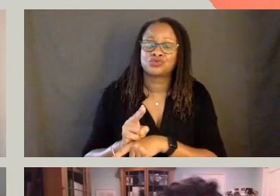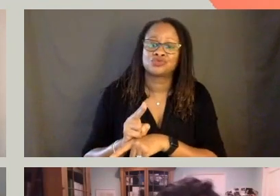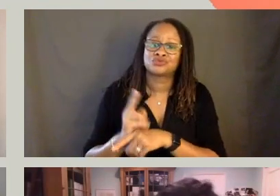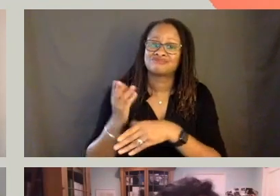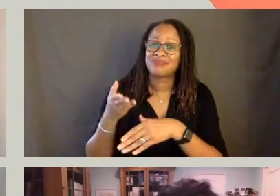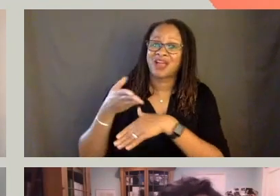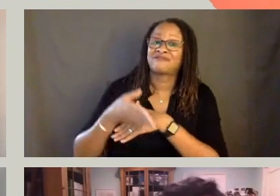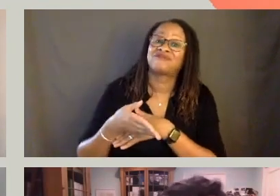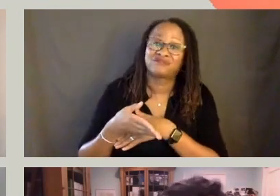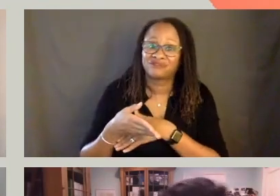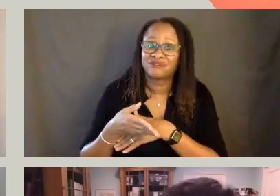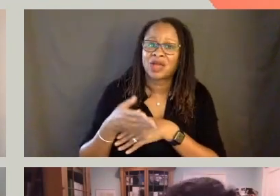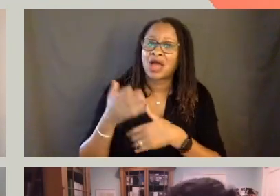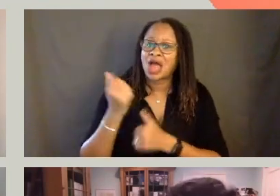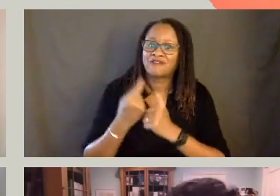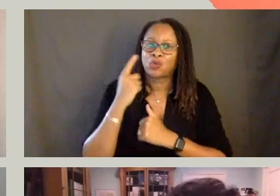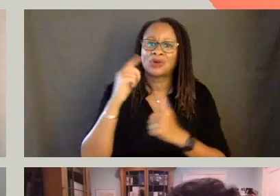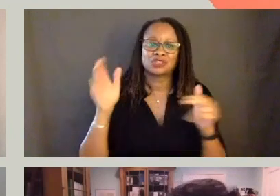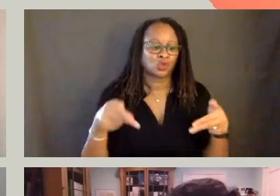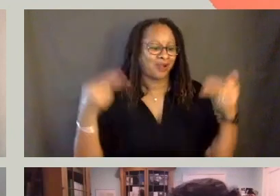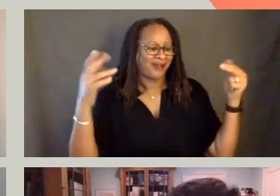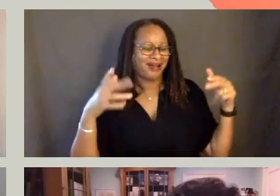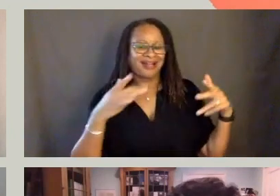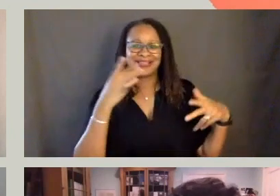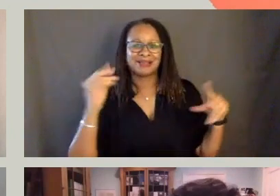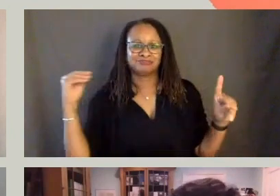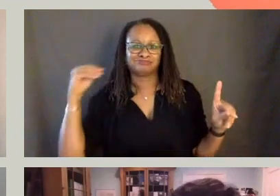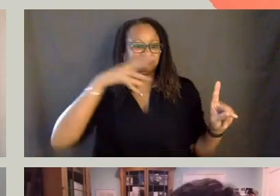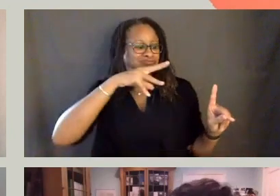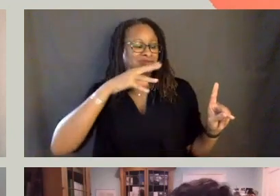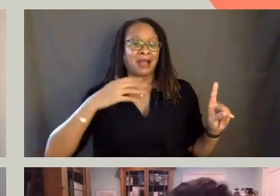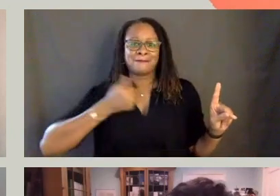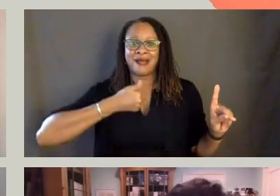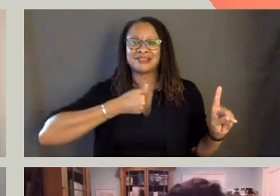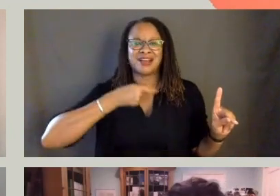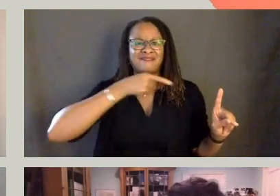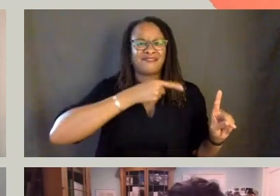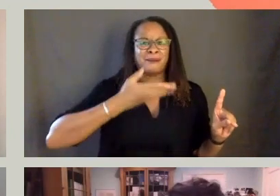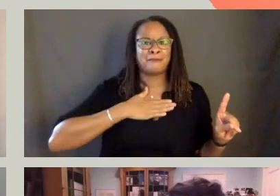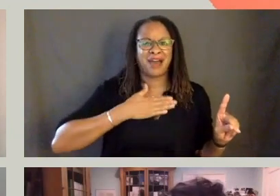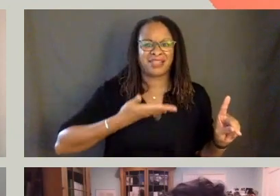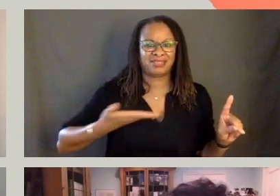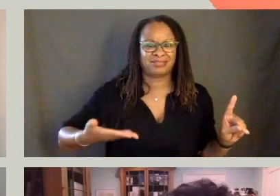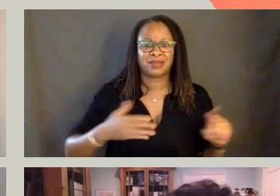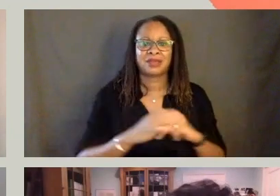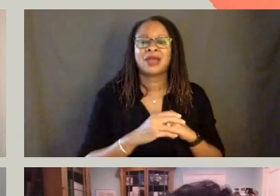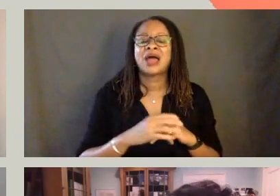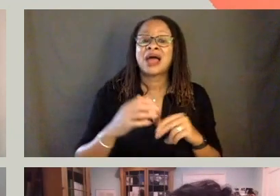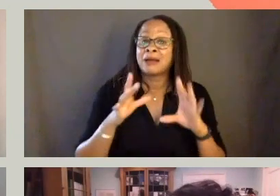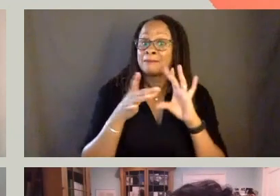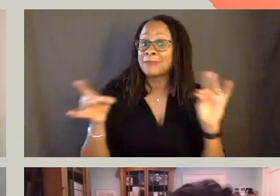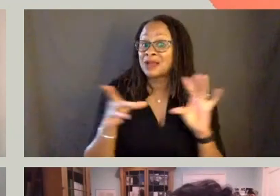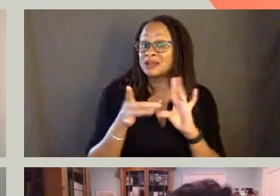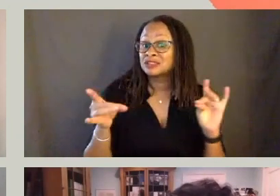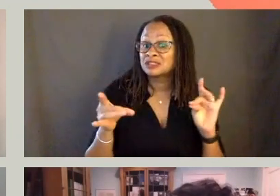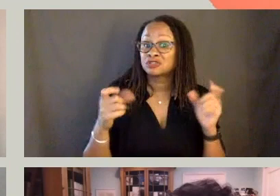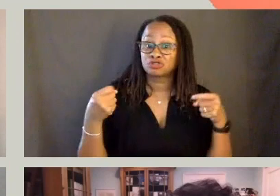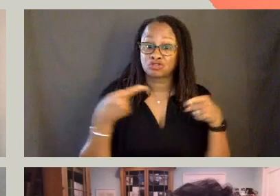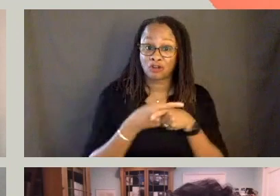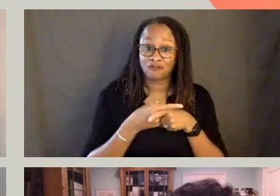everyone wants to highlight themselves and their bit, right? And so, there's a messaging conflict sometimes that exists